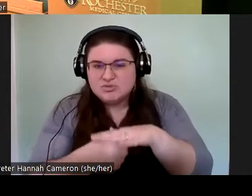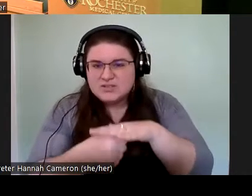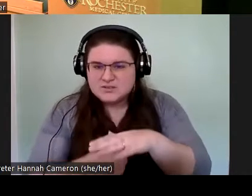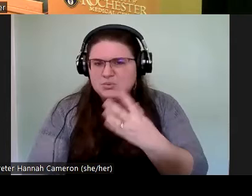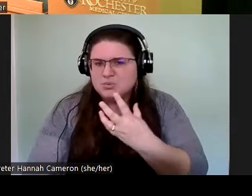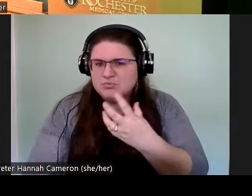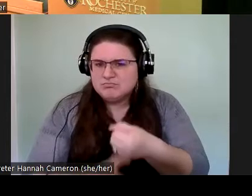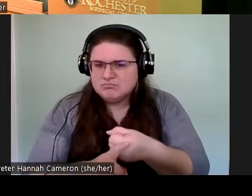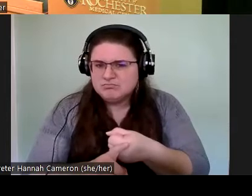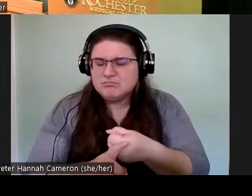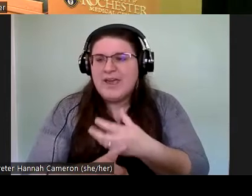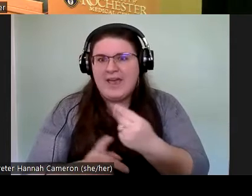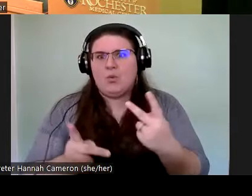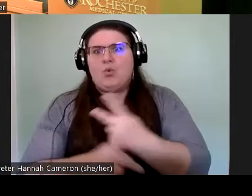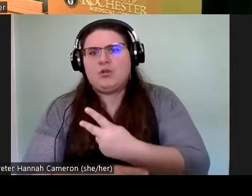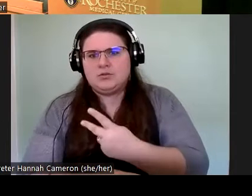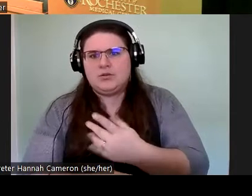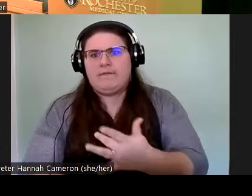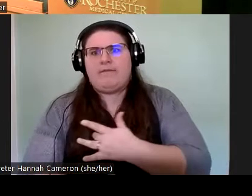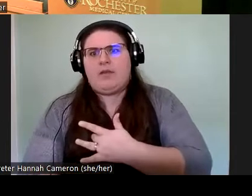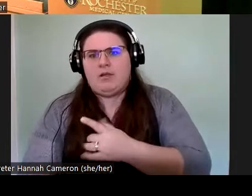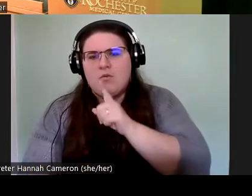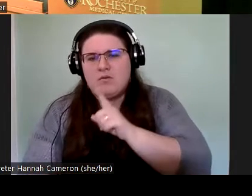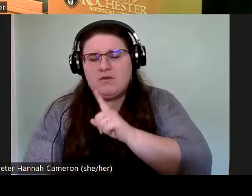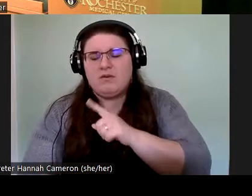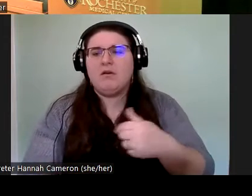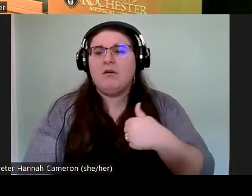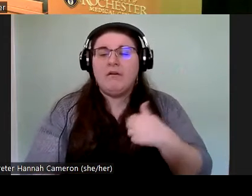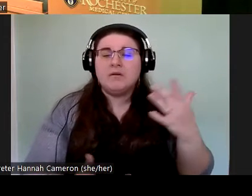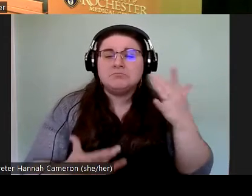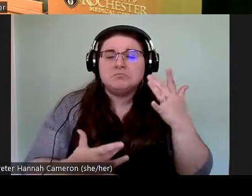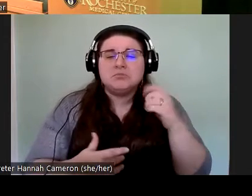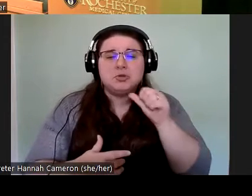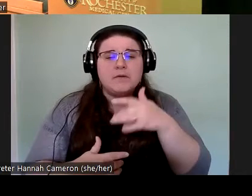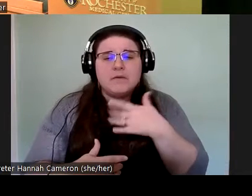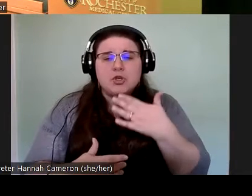more lonely when you're not feeling well you just really don't engage with other people people have